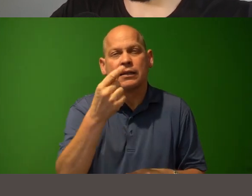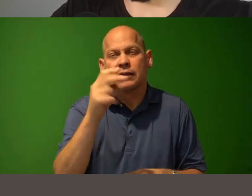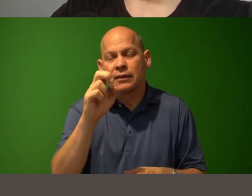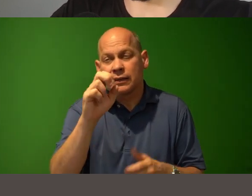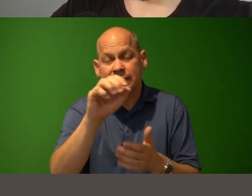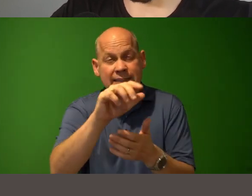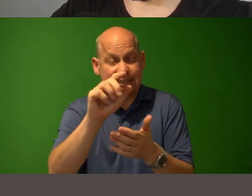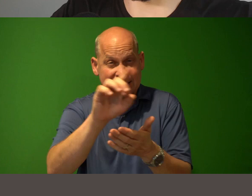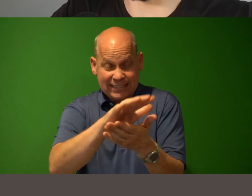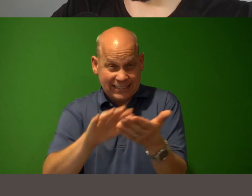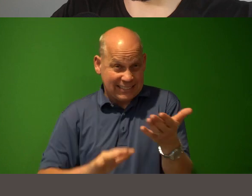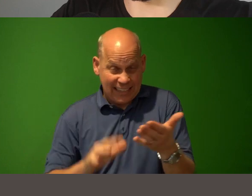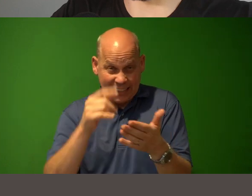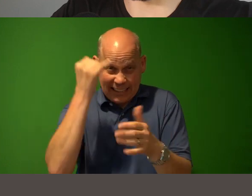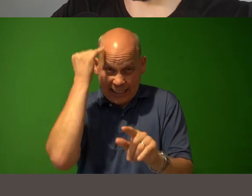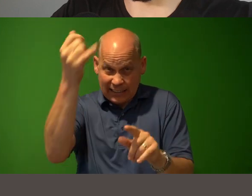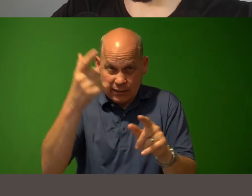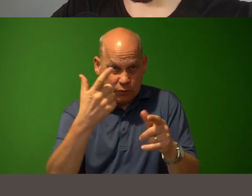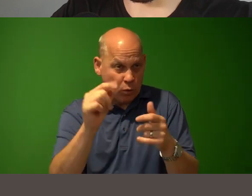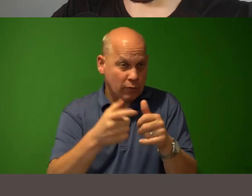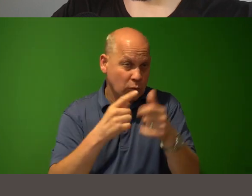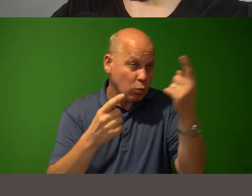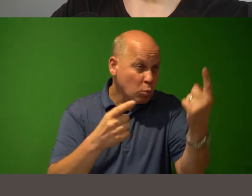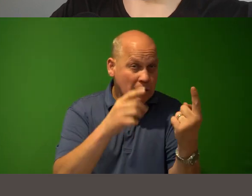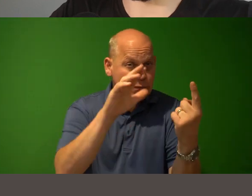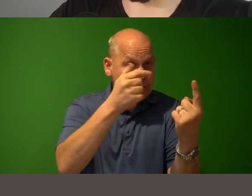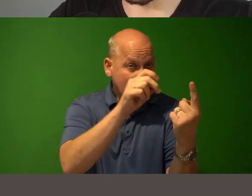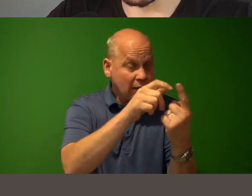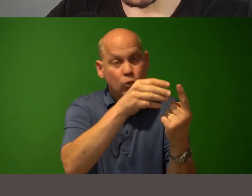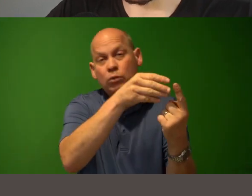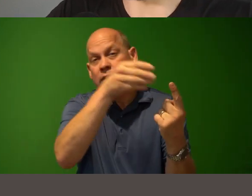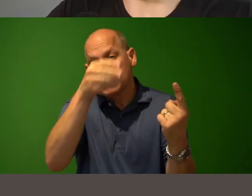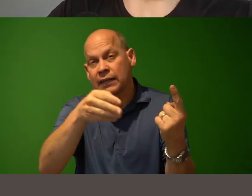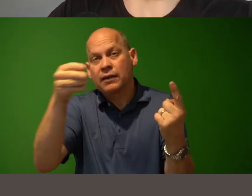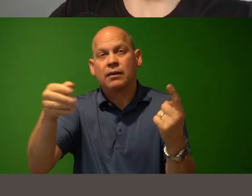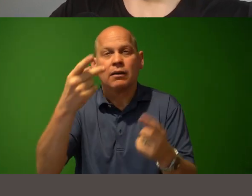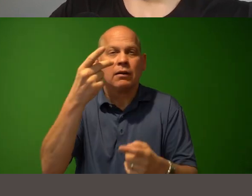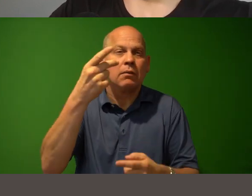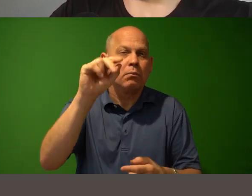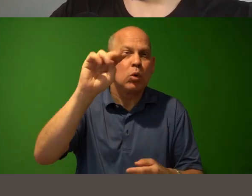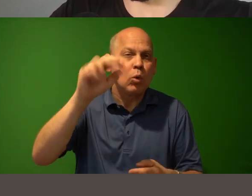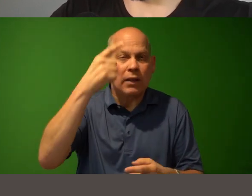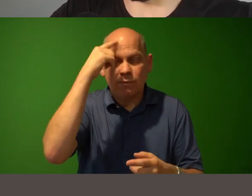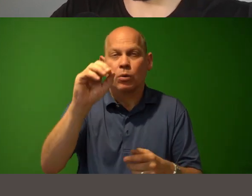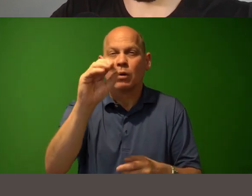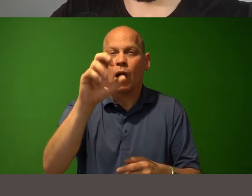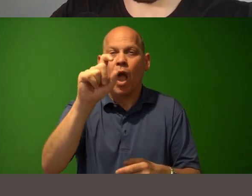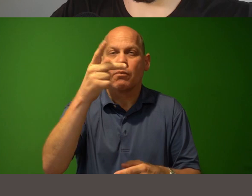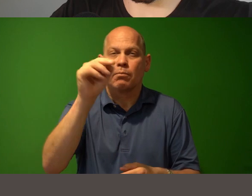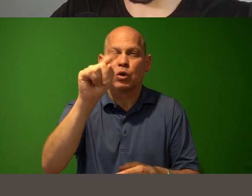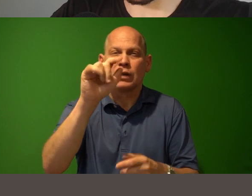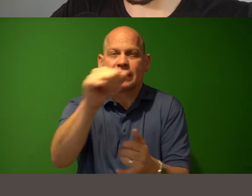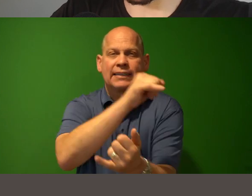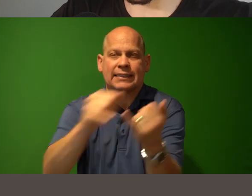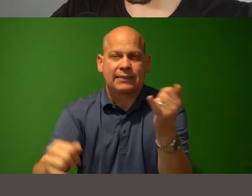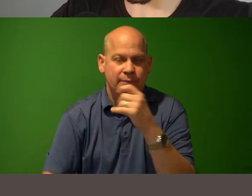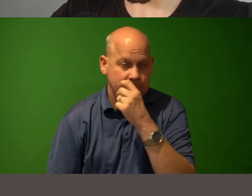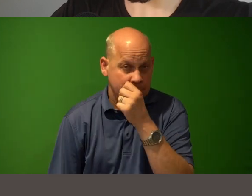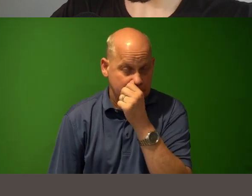design ideas and go from one face to another, create some tooling for an output we are doing at the end.